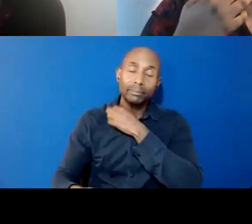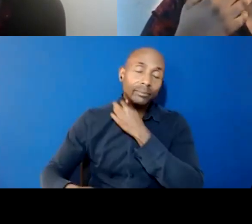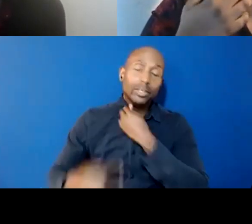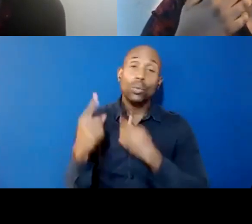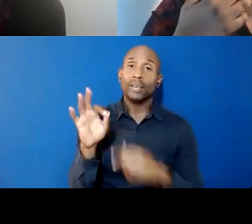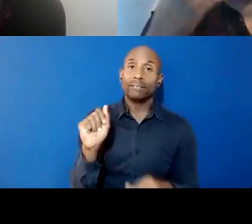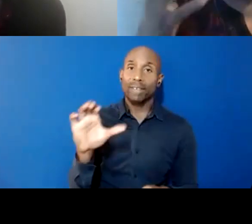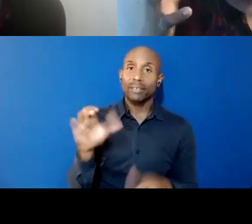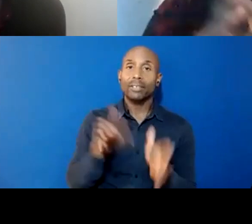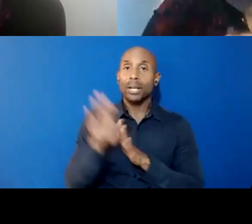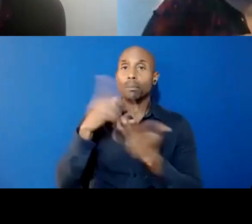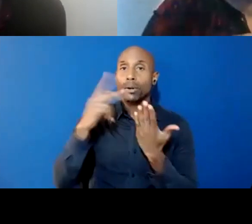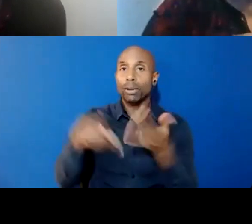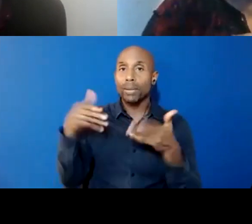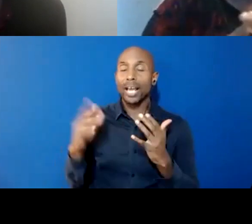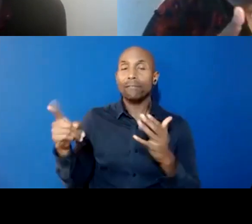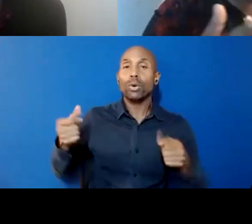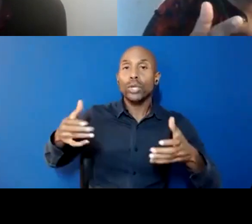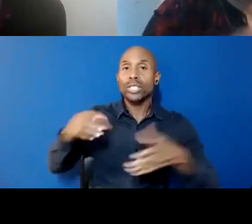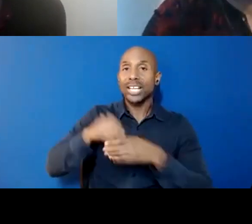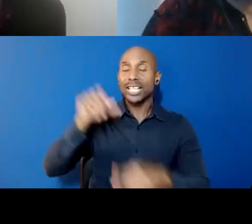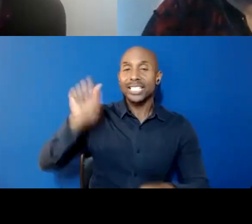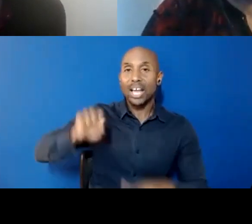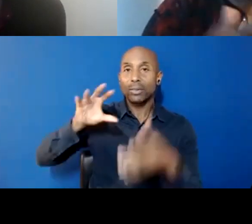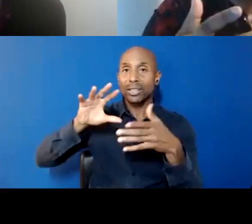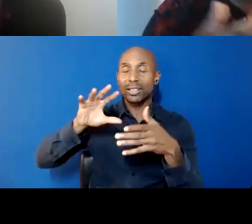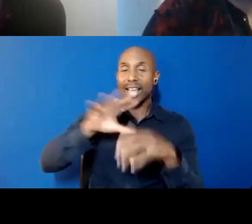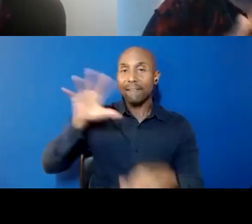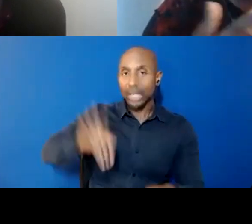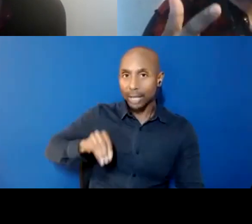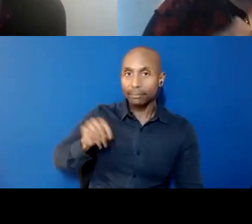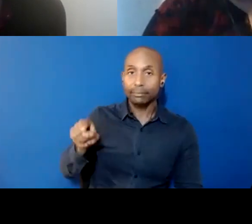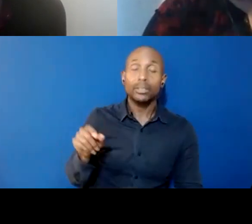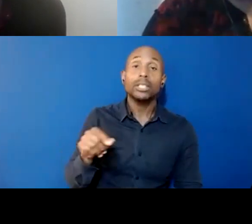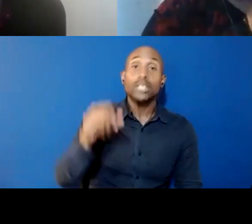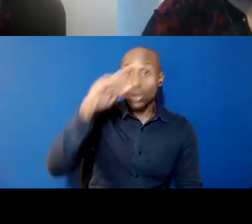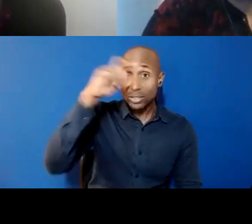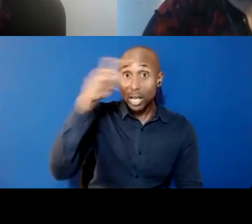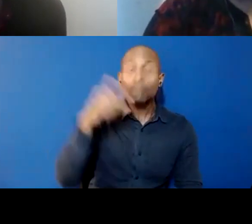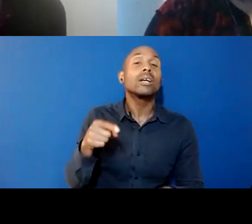Every other summer, that was a highlight for many students to go abroad in the first place.